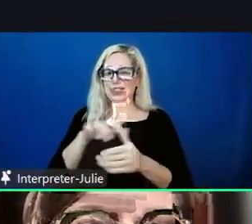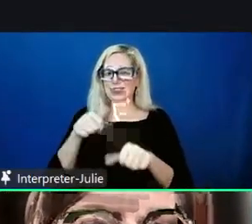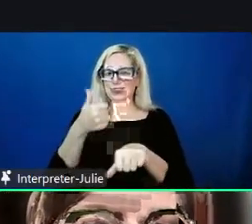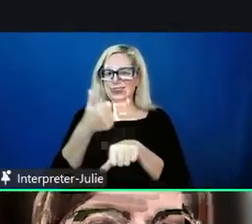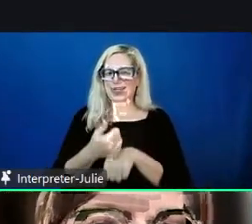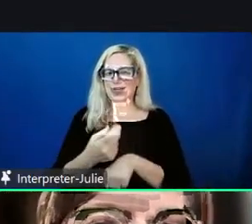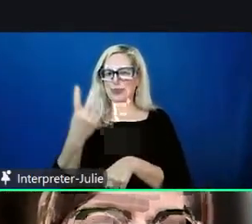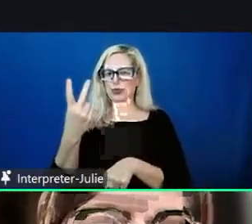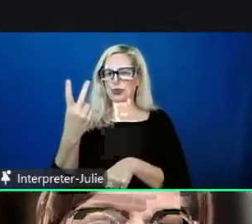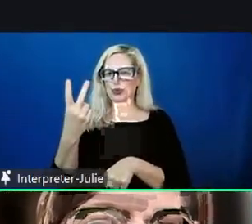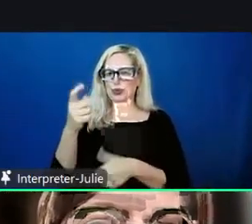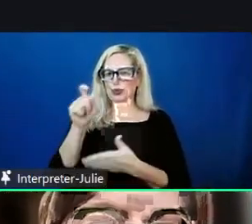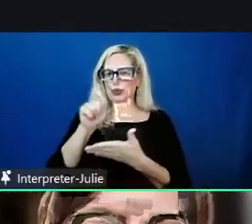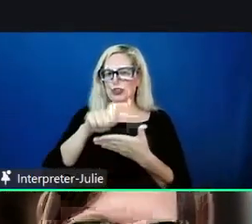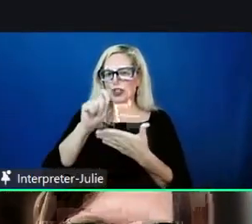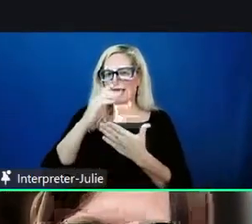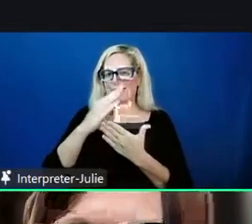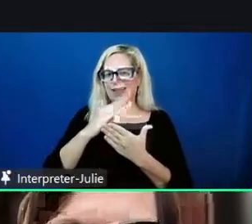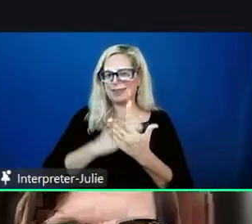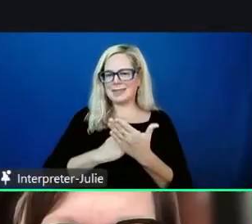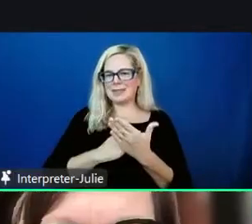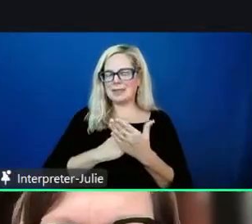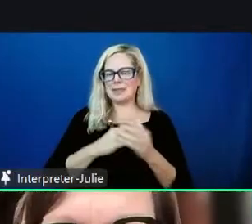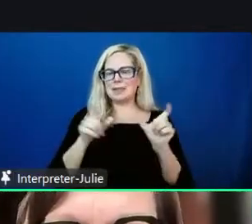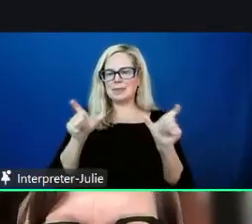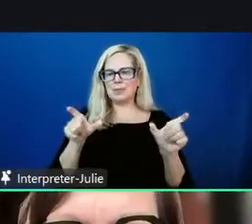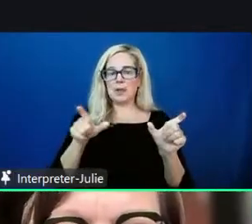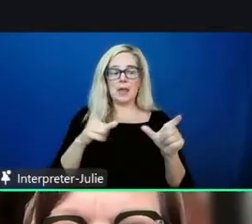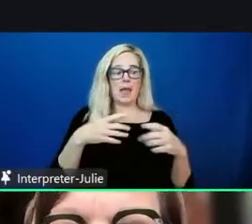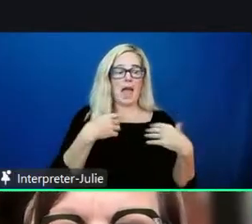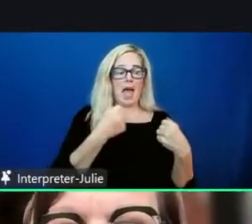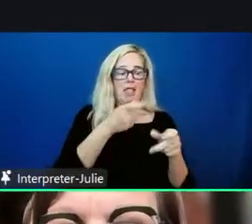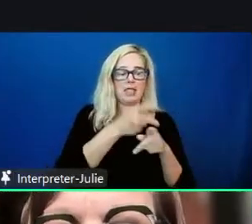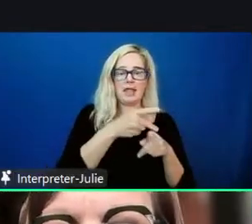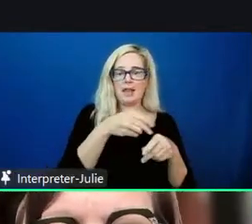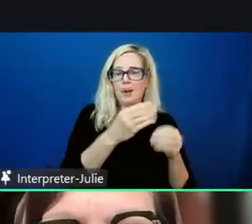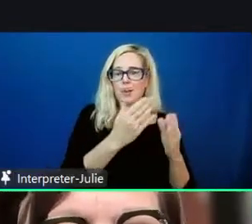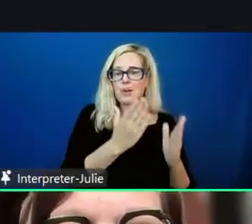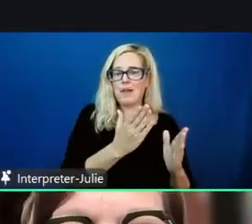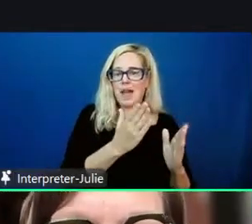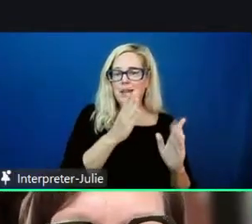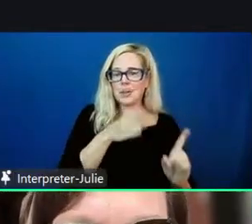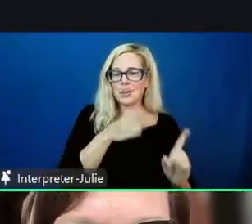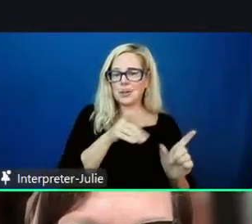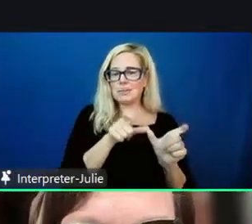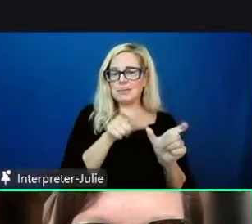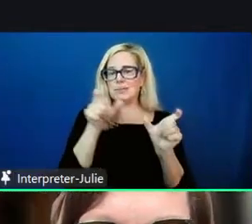The one on the left is for healthcare providers, and the one on the right is for community support staff.